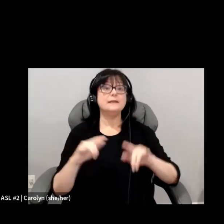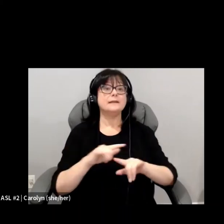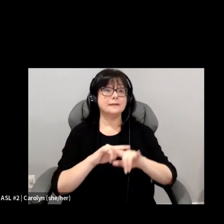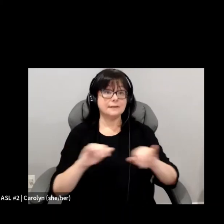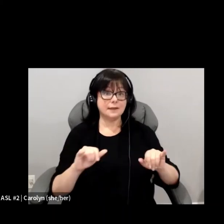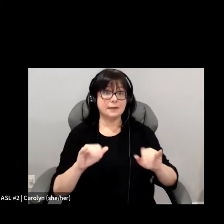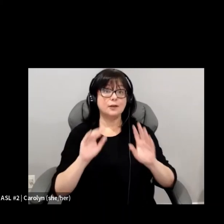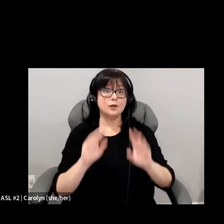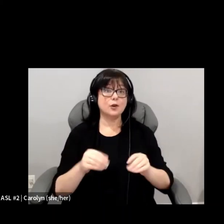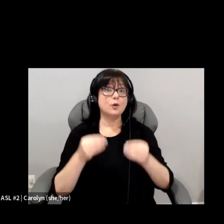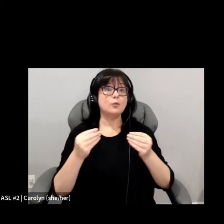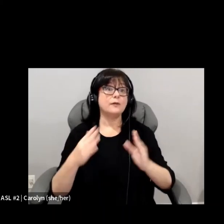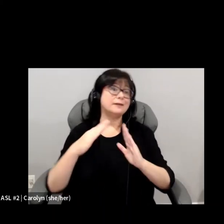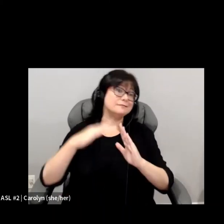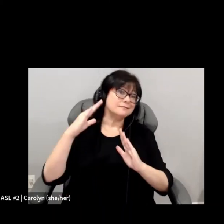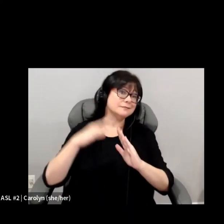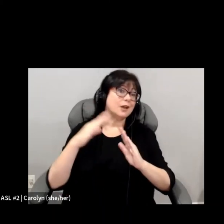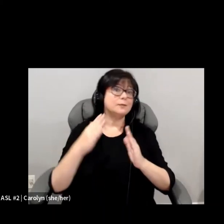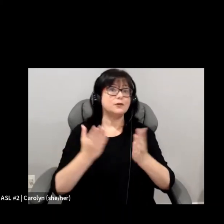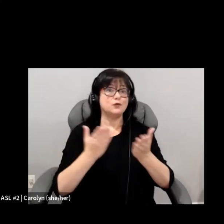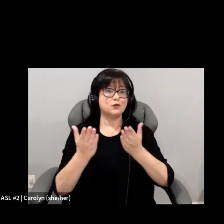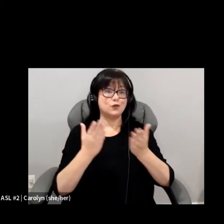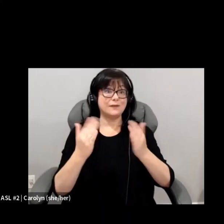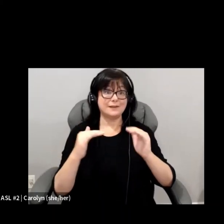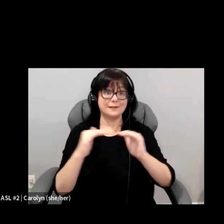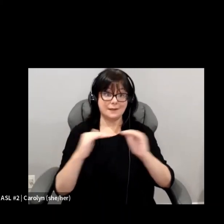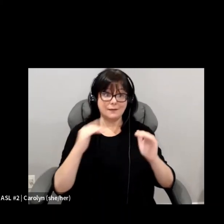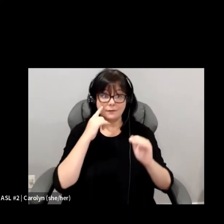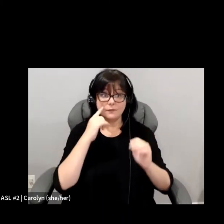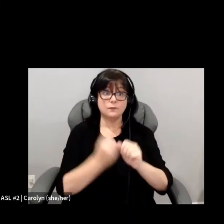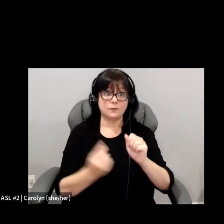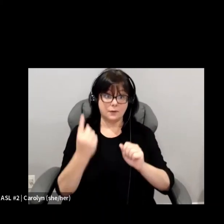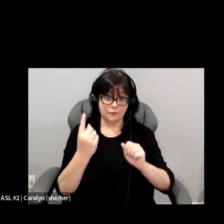OF SERVICE.